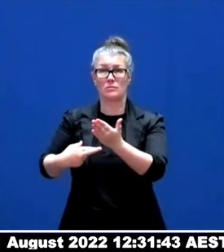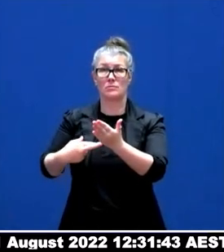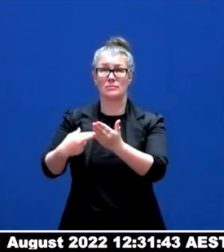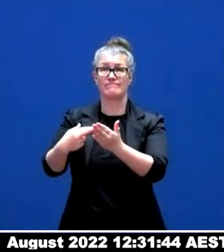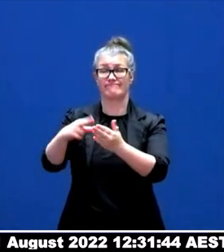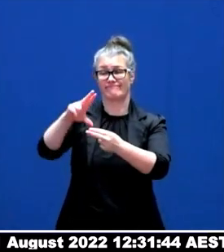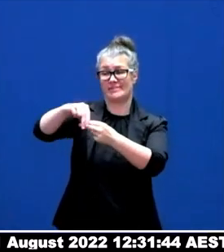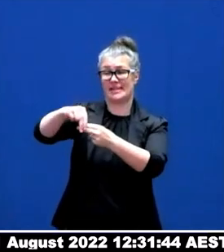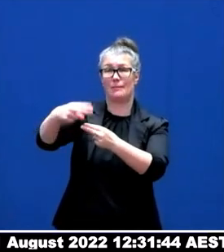So